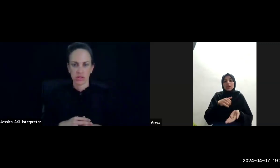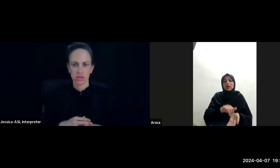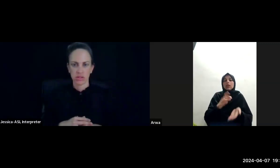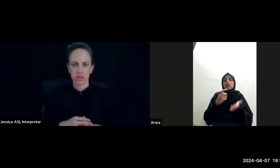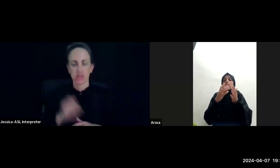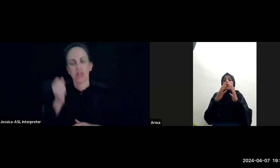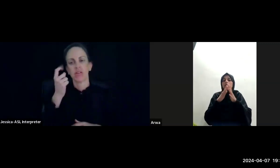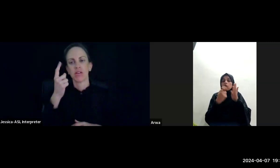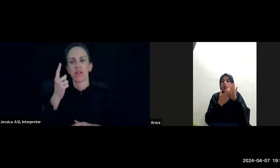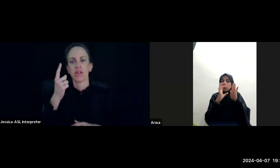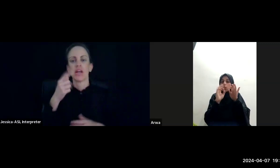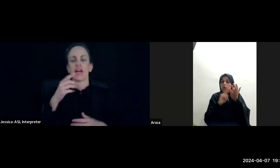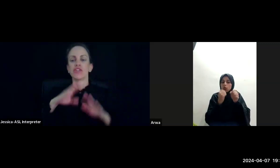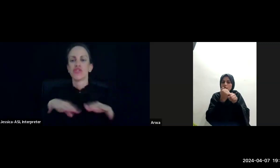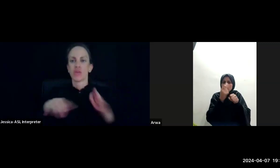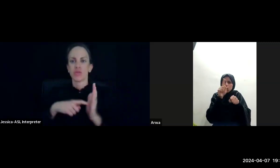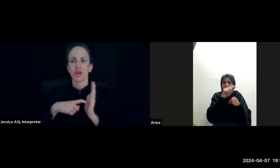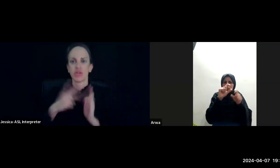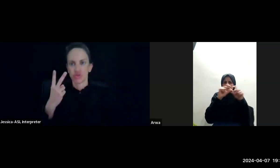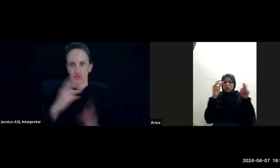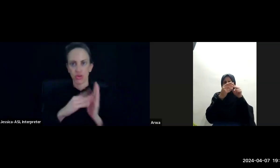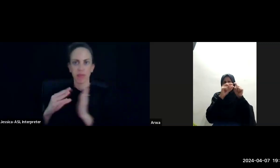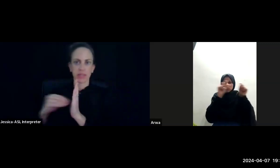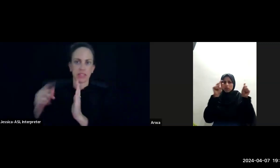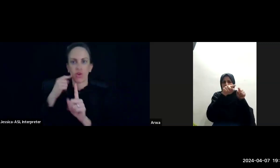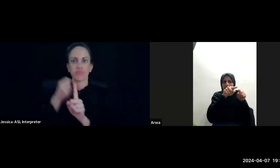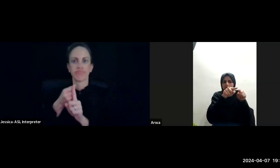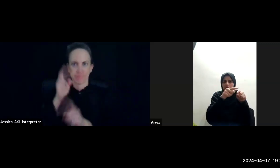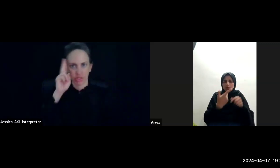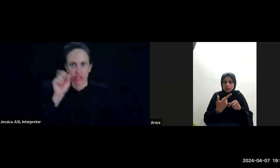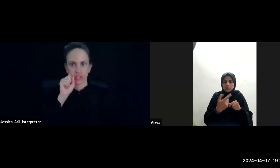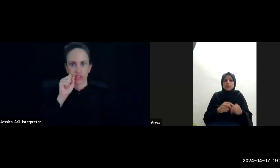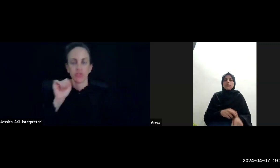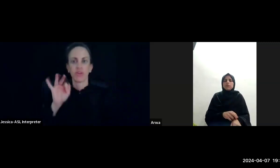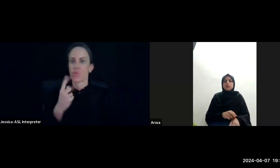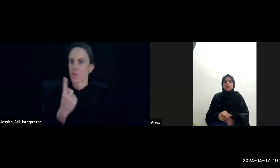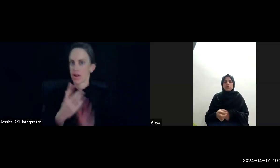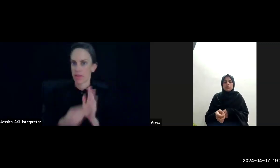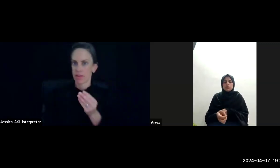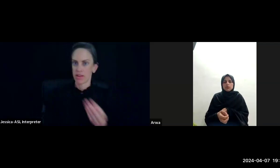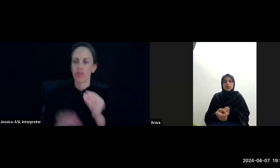have the condition. And therefore your child will not be affected okay. I don't know whether she